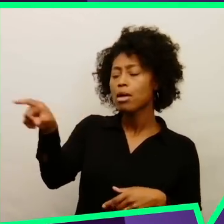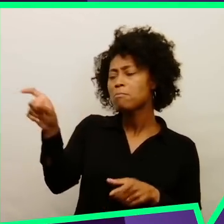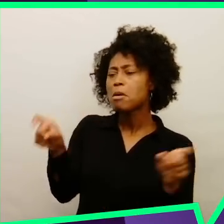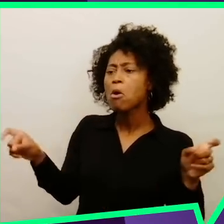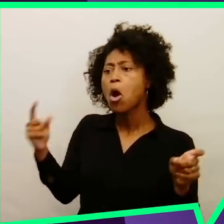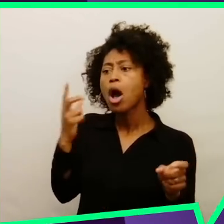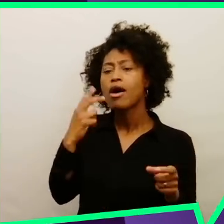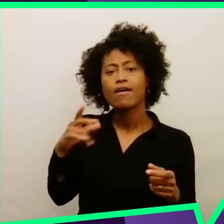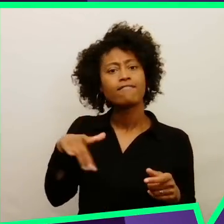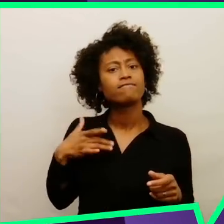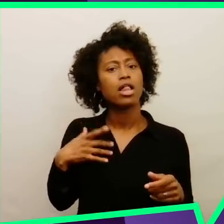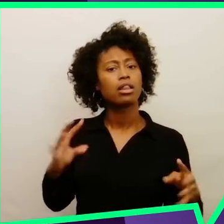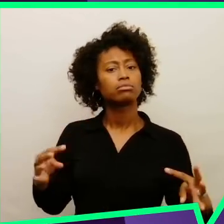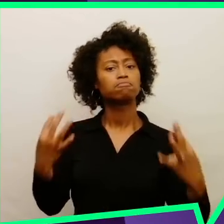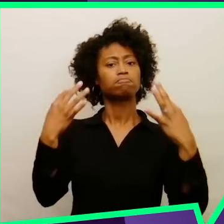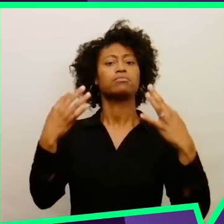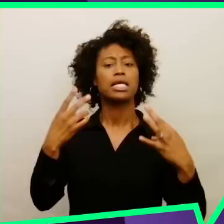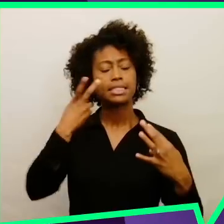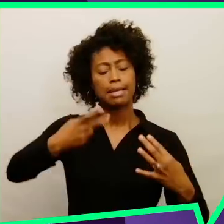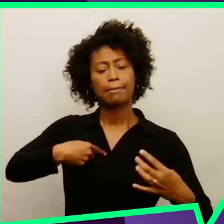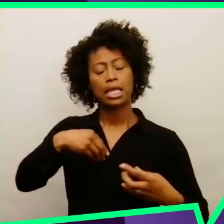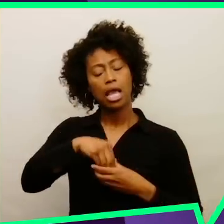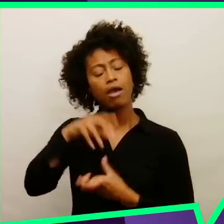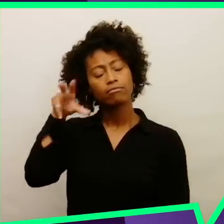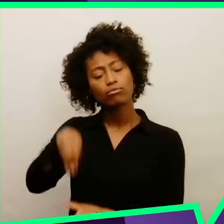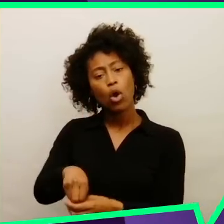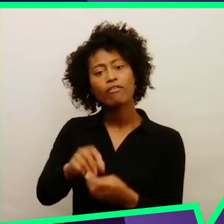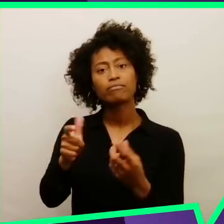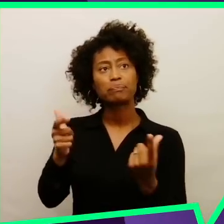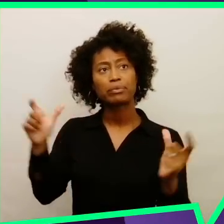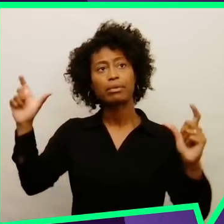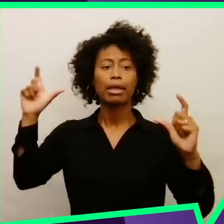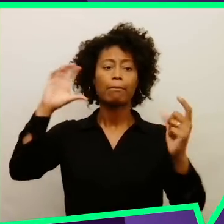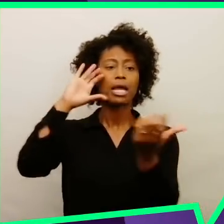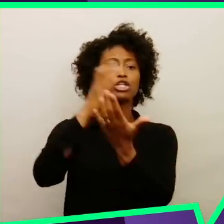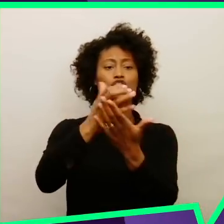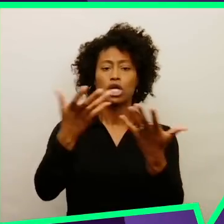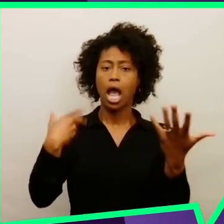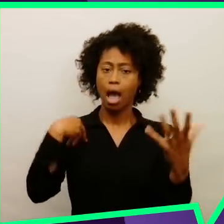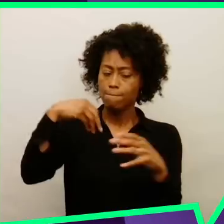to feel like they're involved in the bigger picture, especially with Special Olympics.